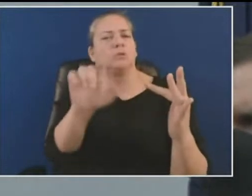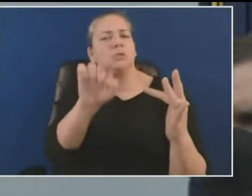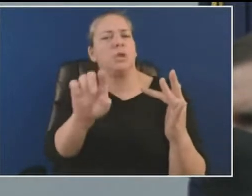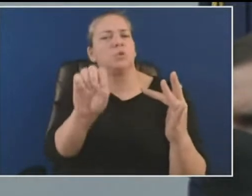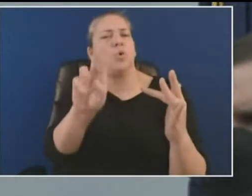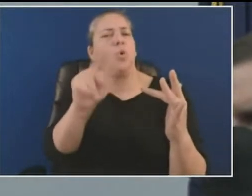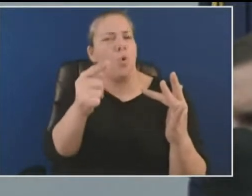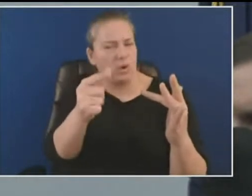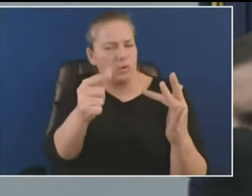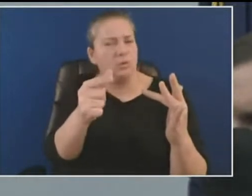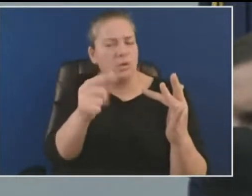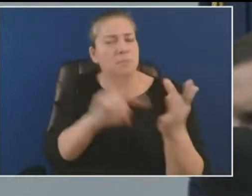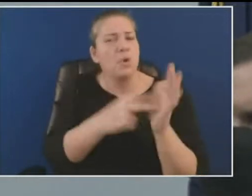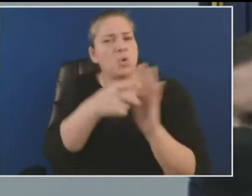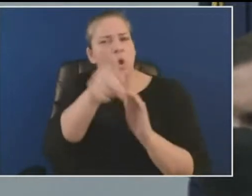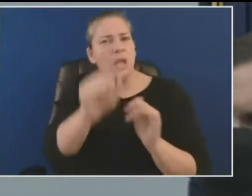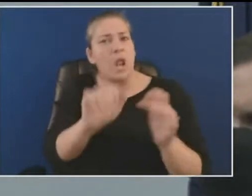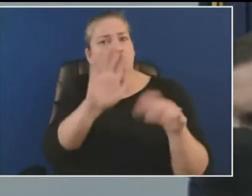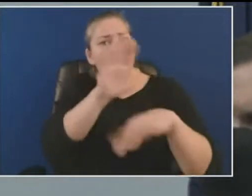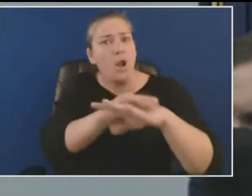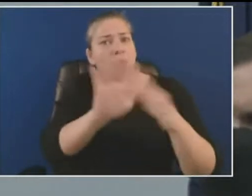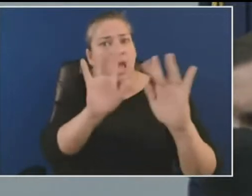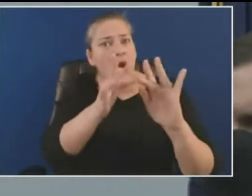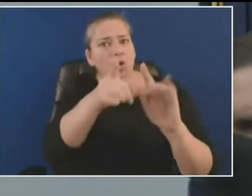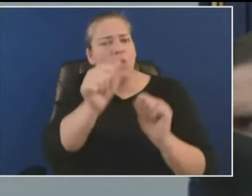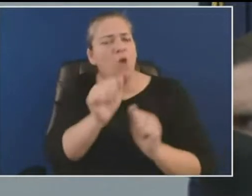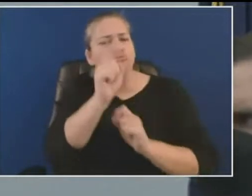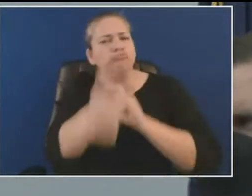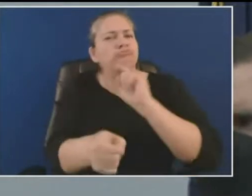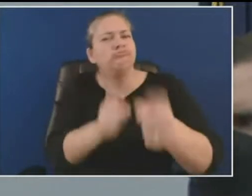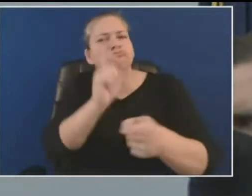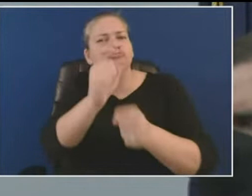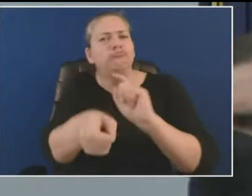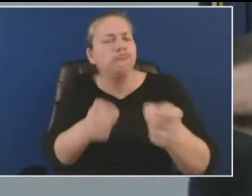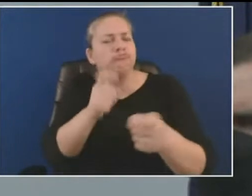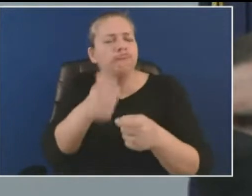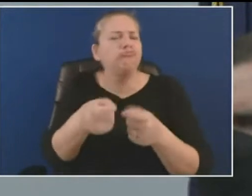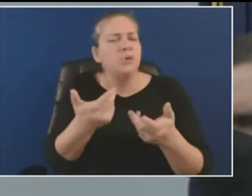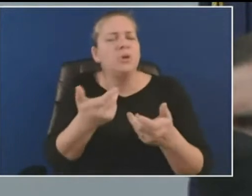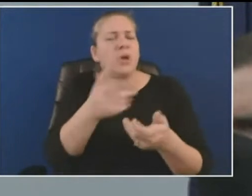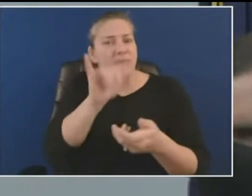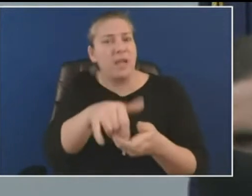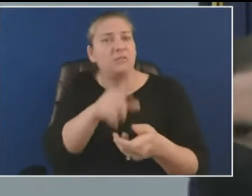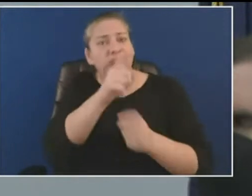kind donations or monetary donations, and these donations will go to the Warren County chapter which